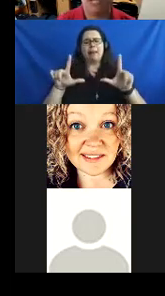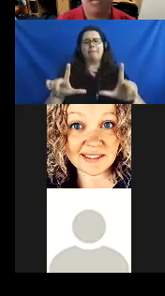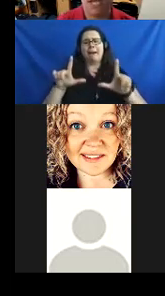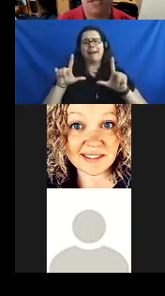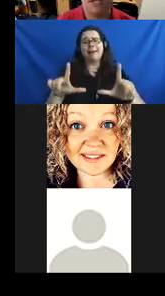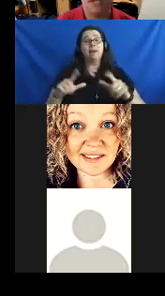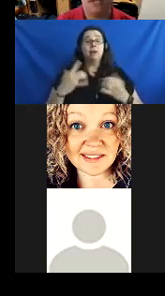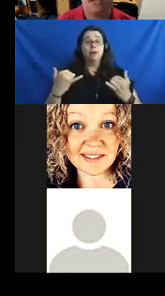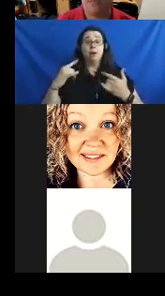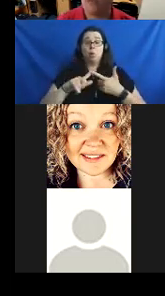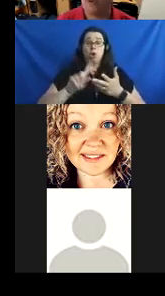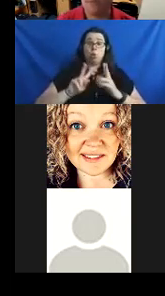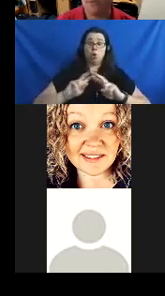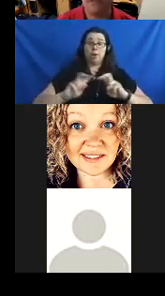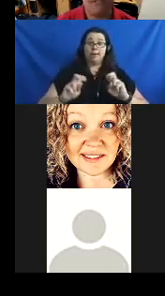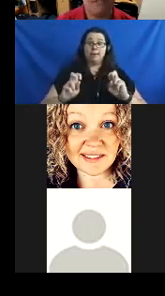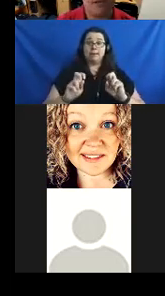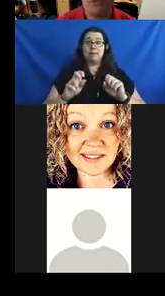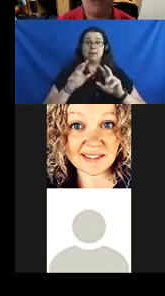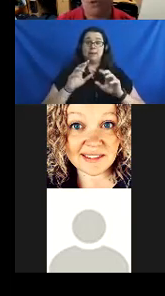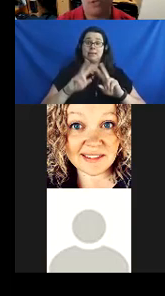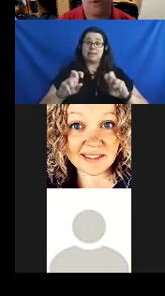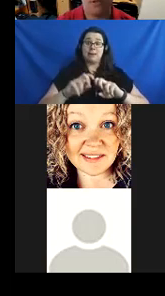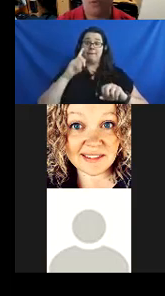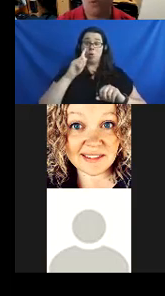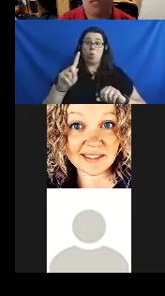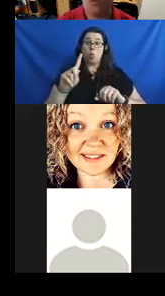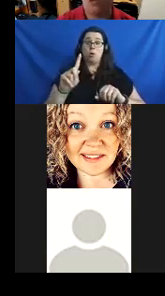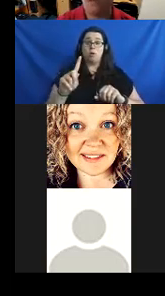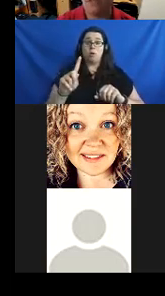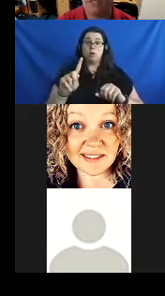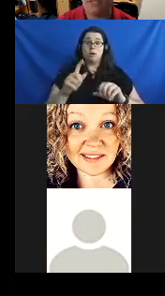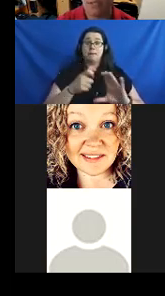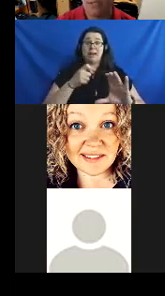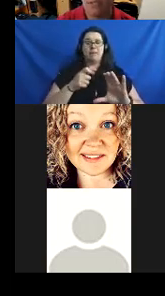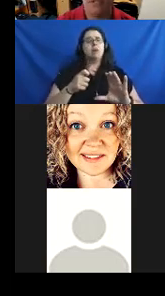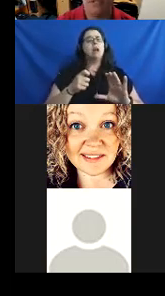WHEN YOU ARE LOOKING FOR AN ASSESSMENT FOR OPTICAL DEVICES I STRONGLY RECOMMEND TO WORK WITH A LOW VISION SPECIALIST